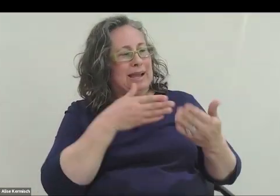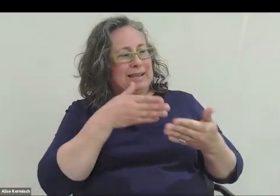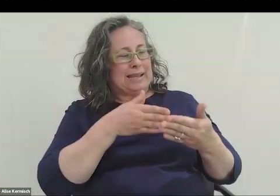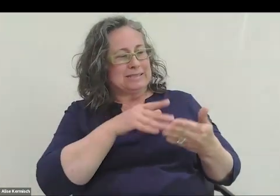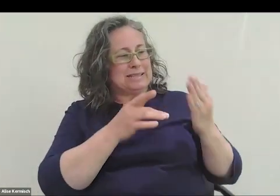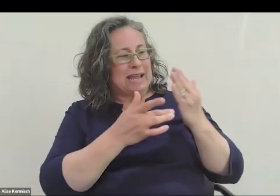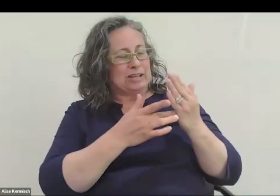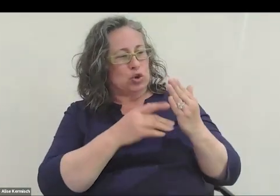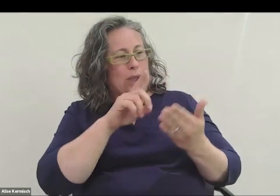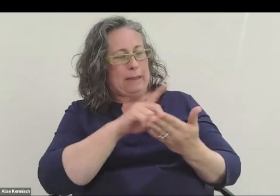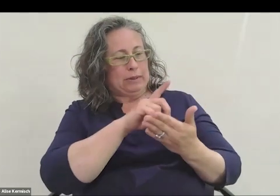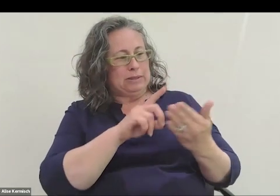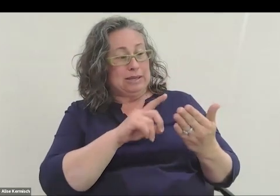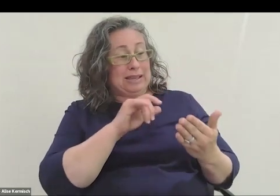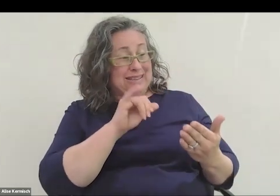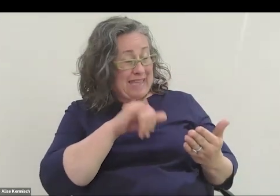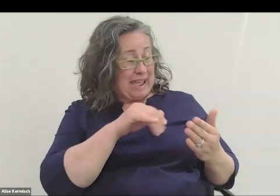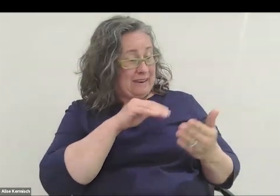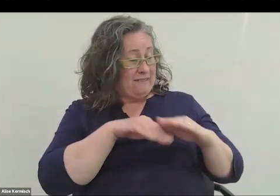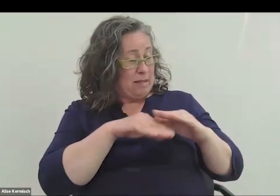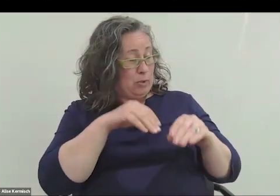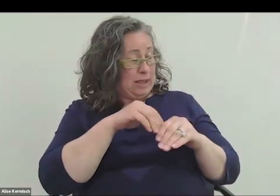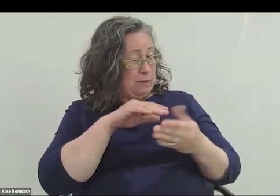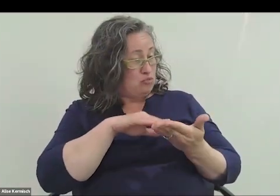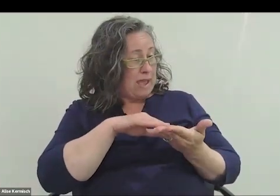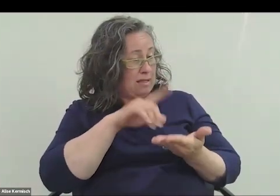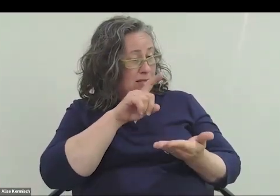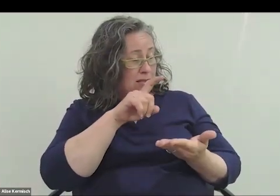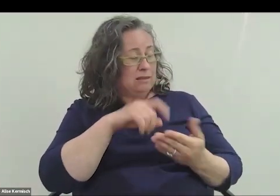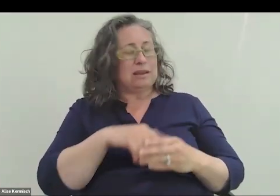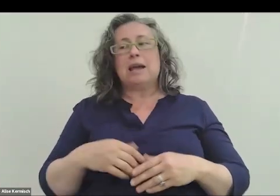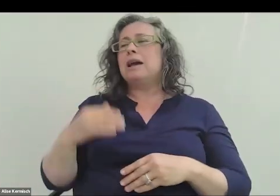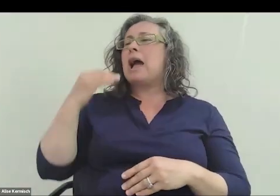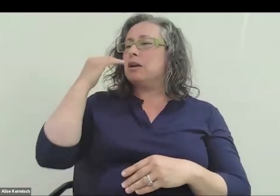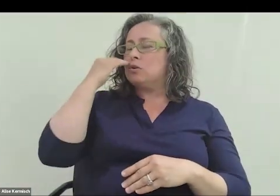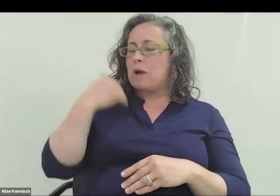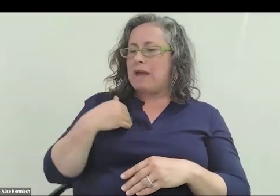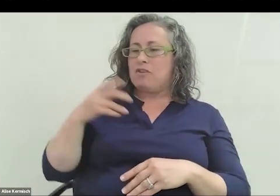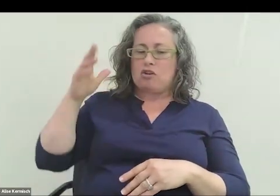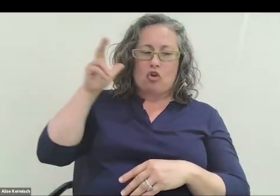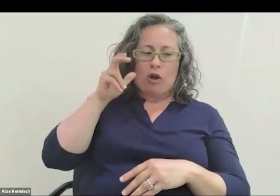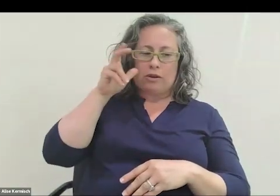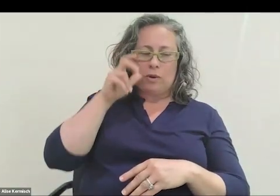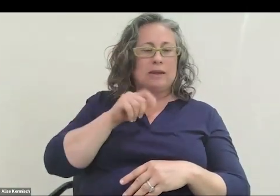it's available in braille. I know that there is an audio version. I don't think the Braille has been created.